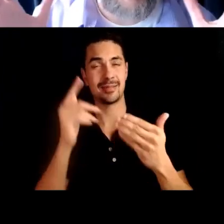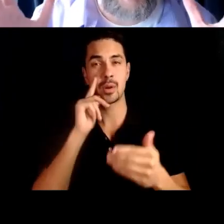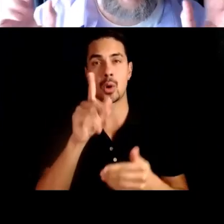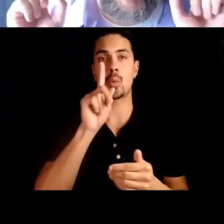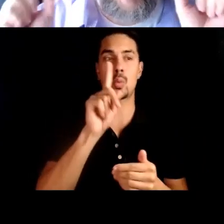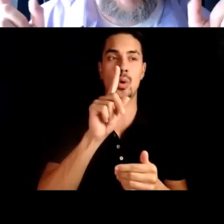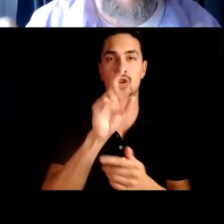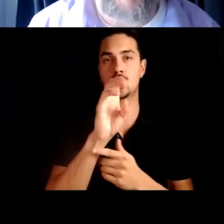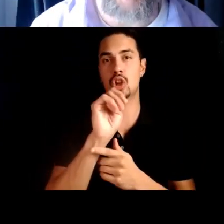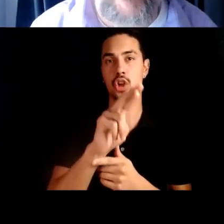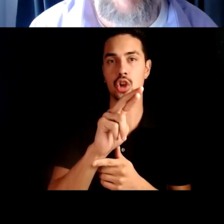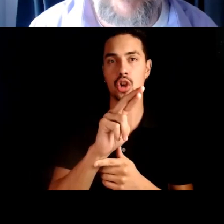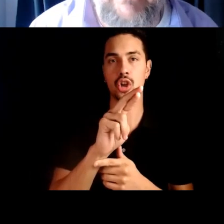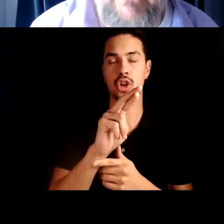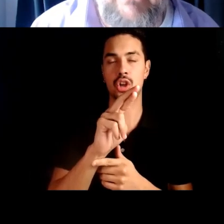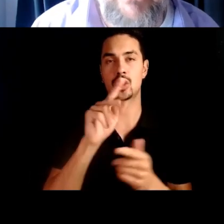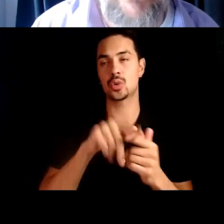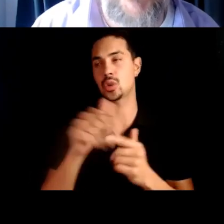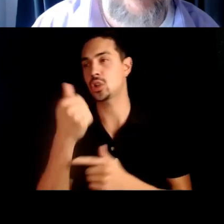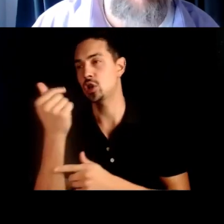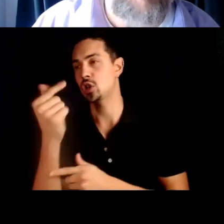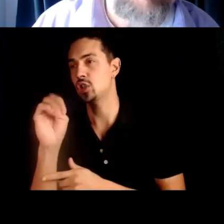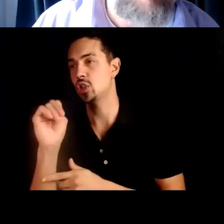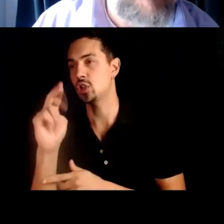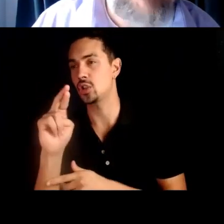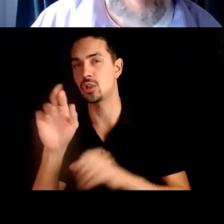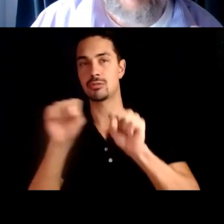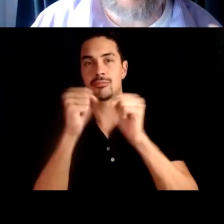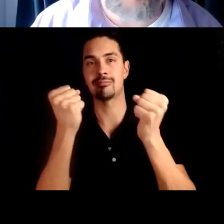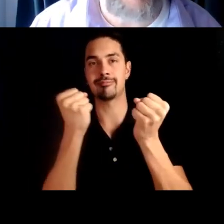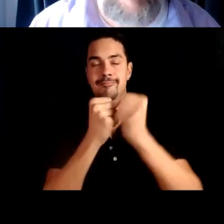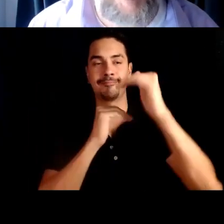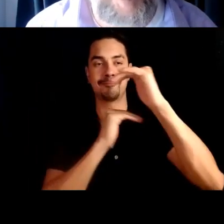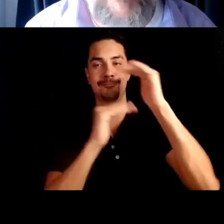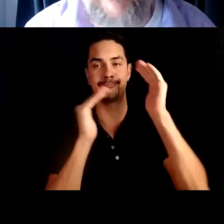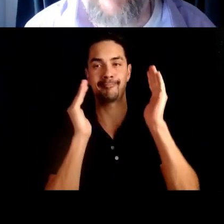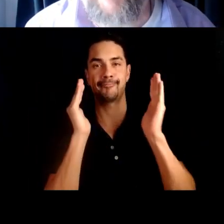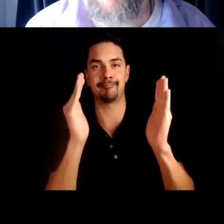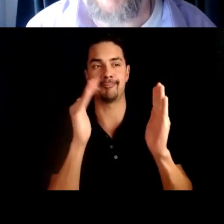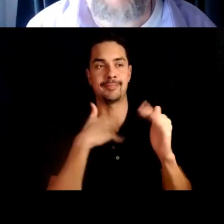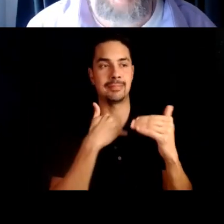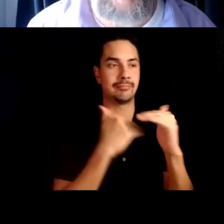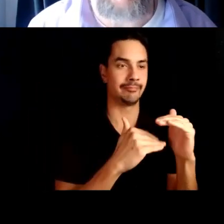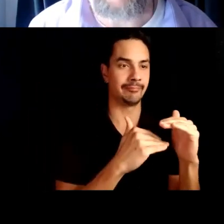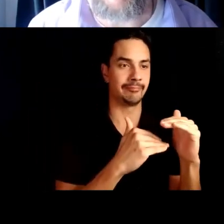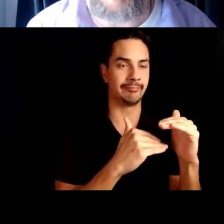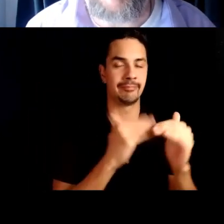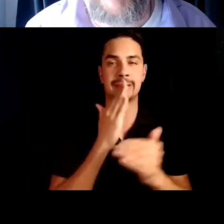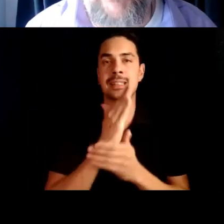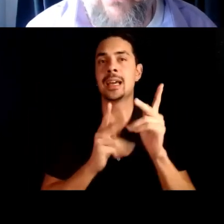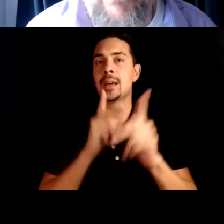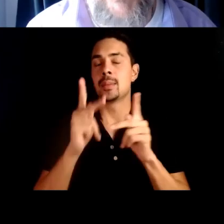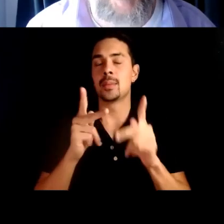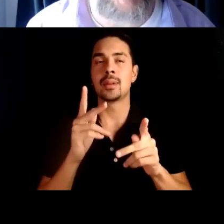that's socially kind of prescribed in our culture. It's really hard to do that for some folks without the assistance of hormones,